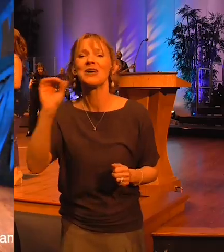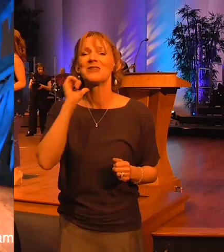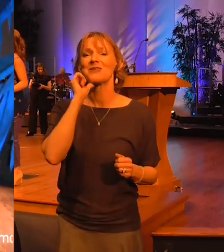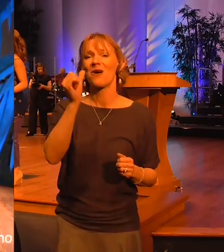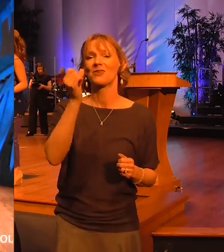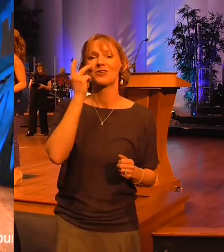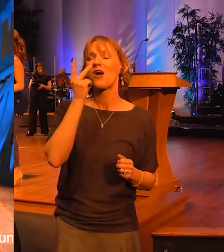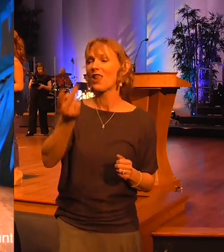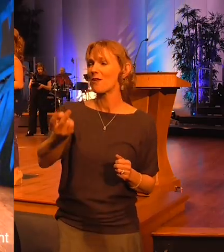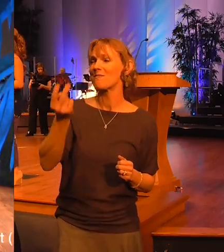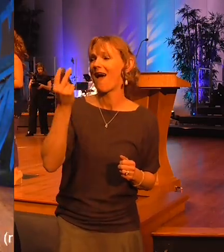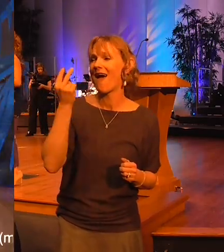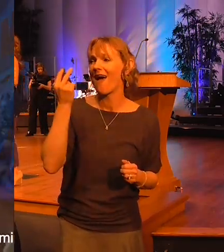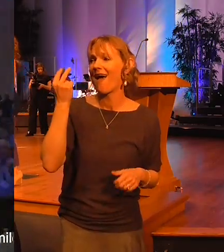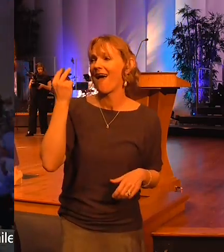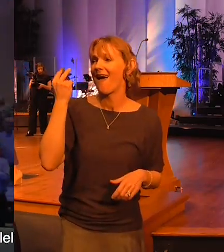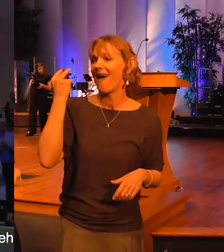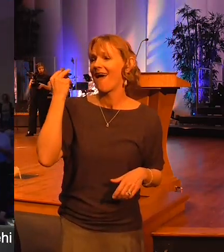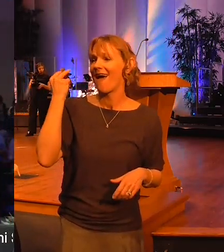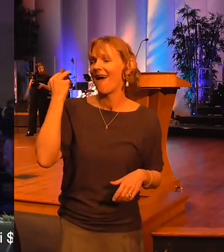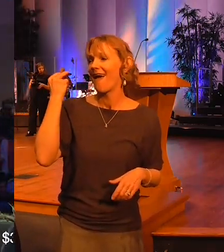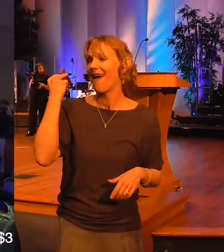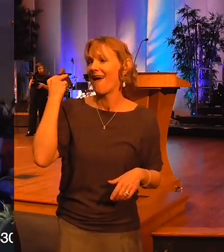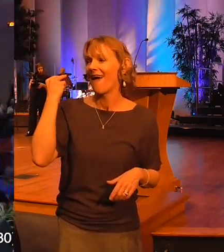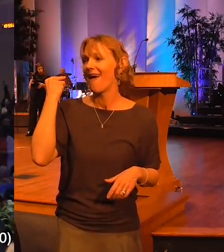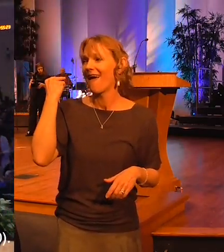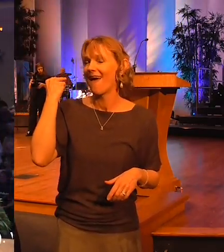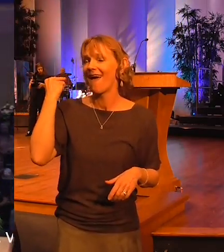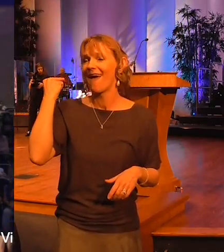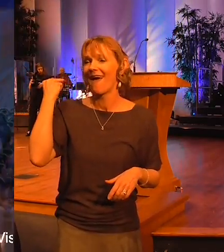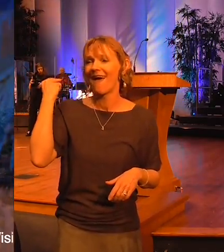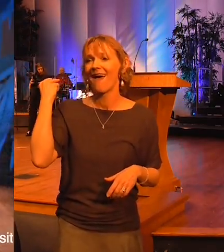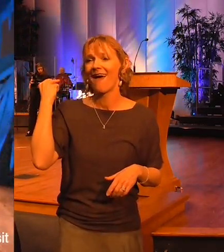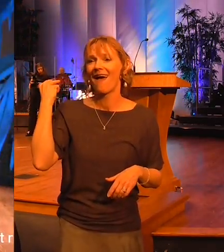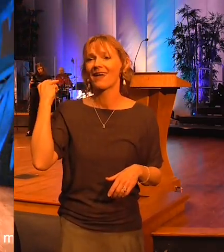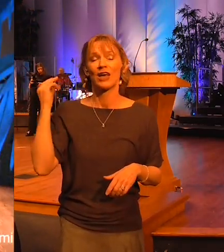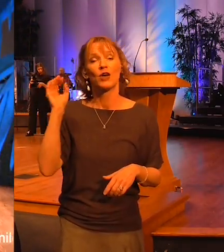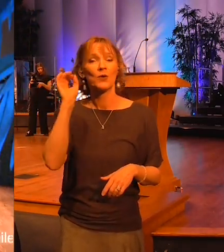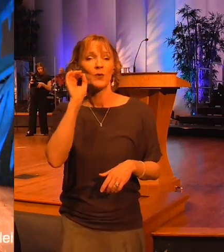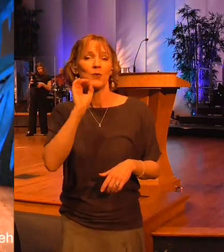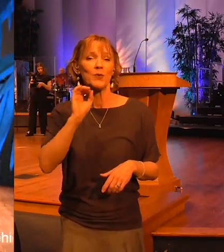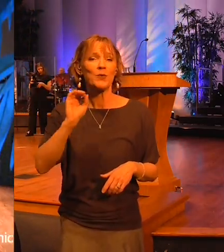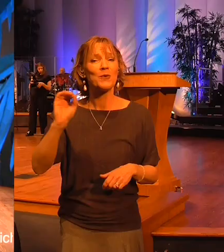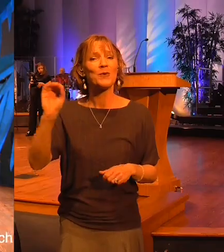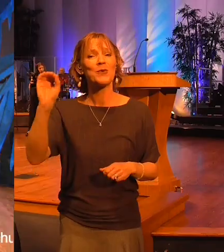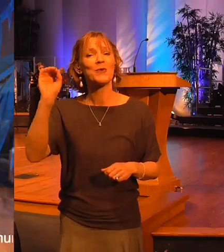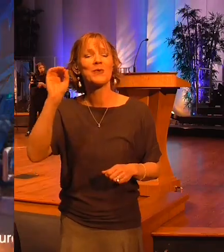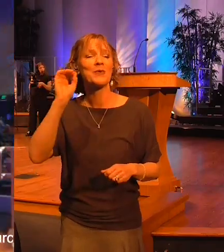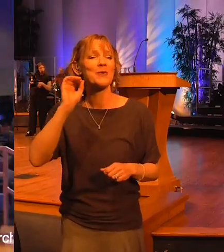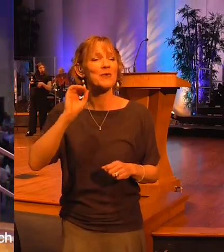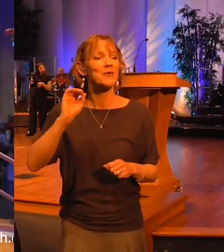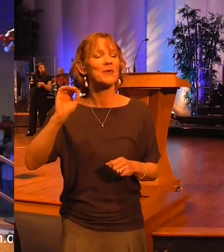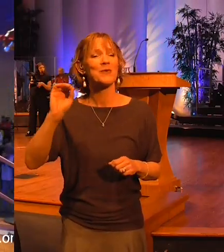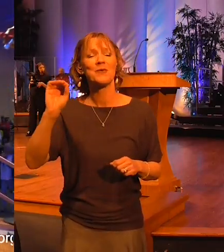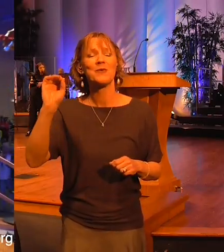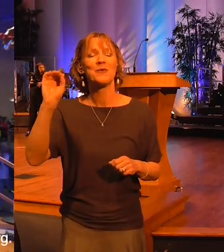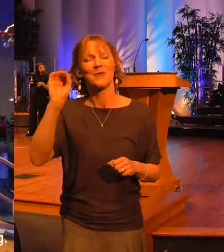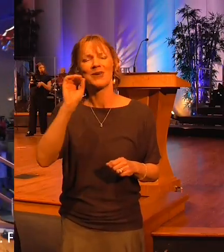you don't